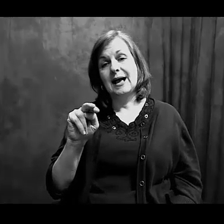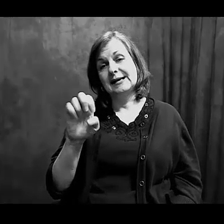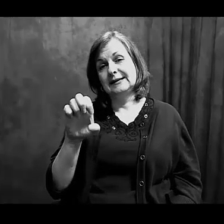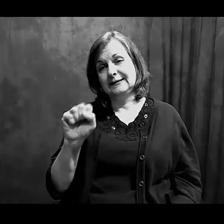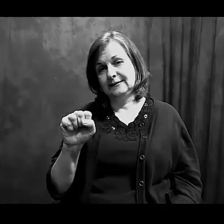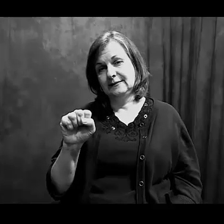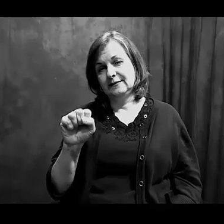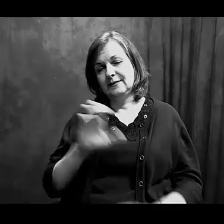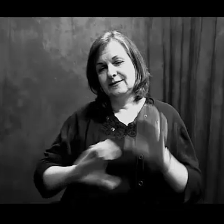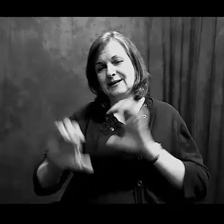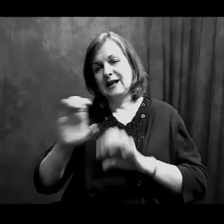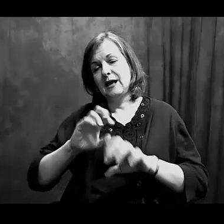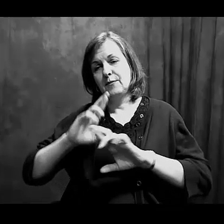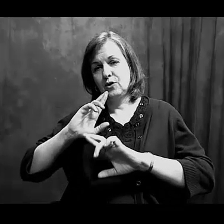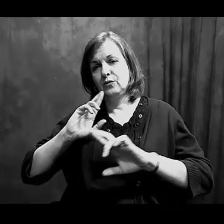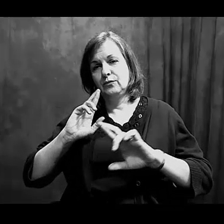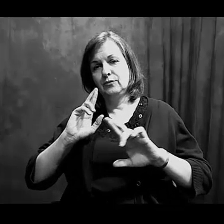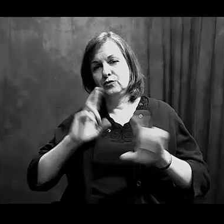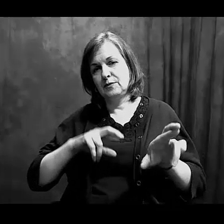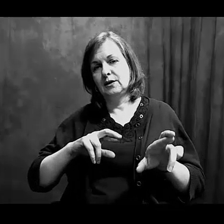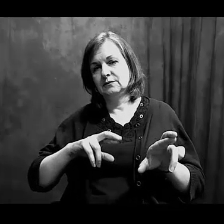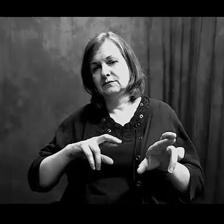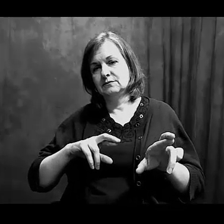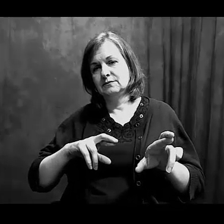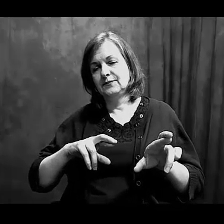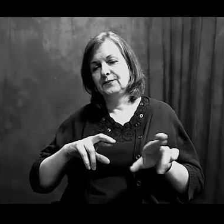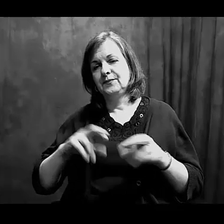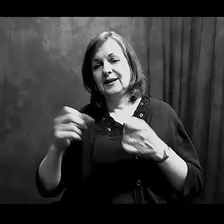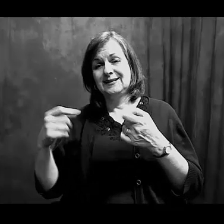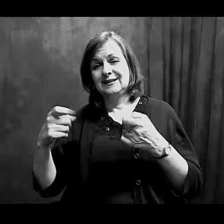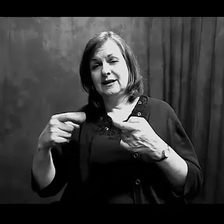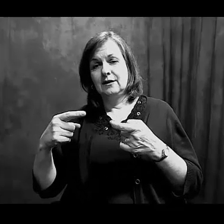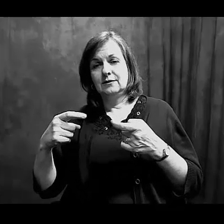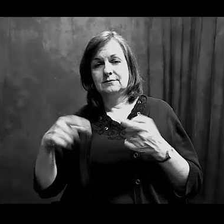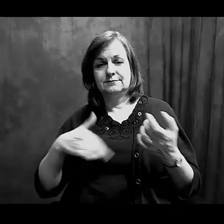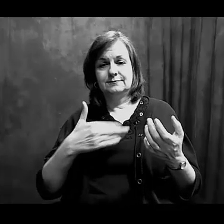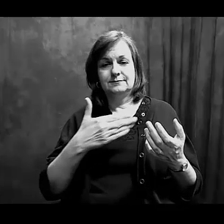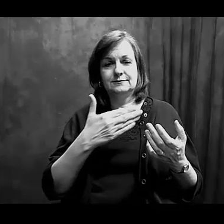and this is again a chemical response